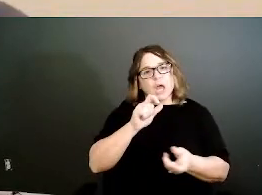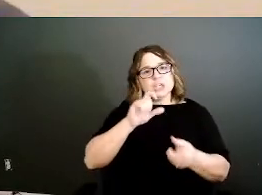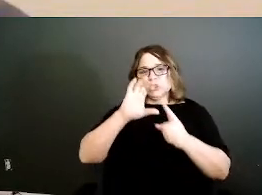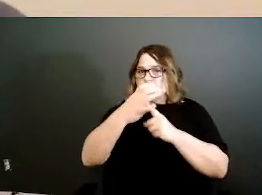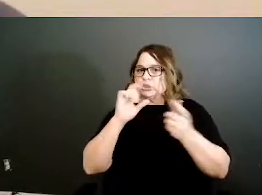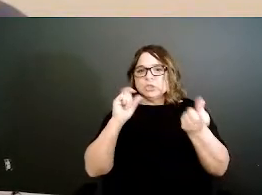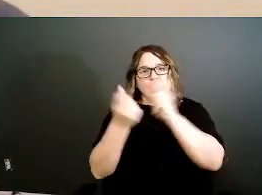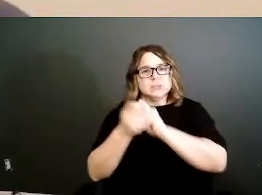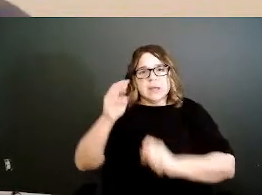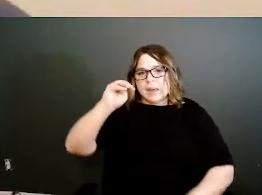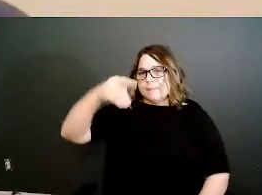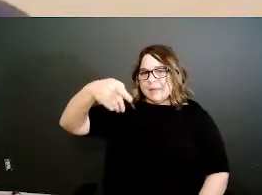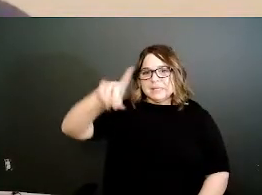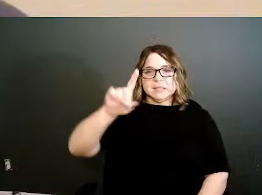THEY SPOKE UP TO IMPROVE THEIR FIELD AND THEY WERE PUNISHED FOR IT.